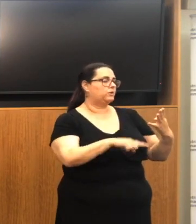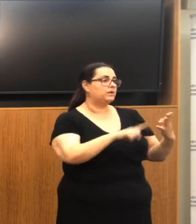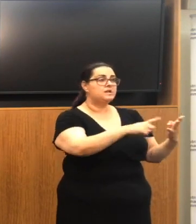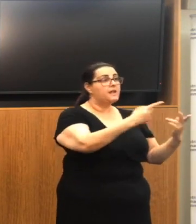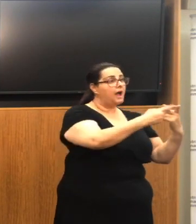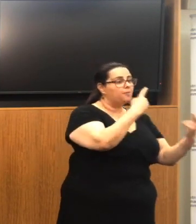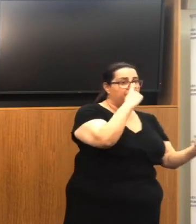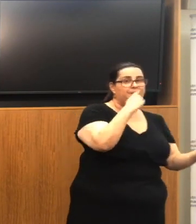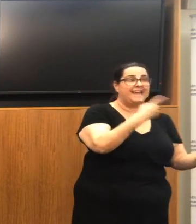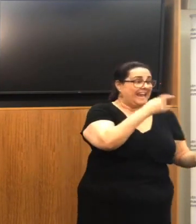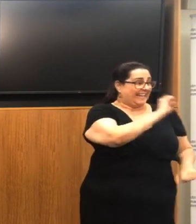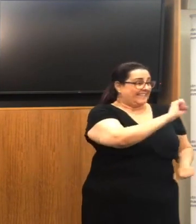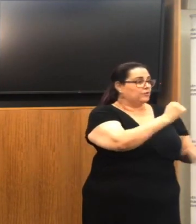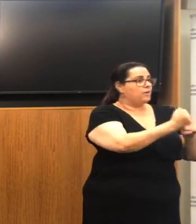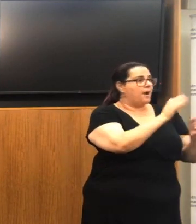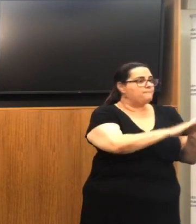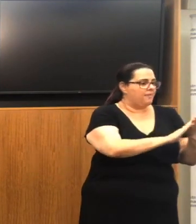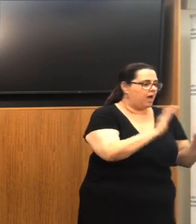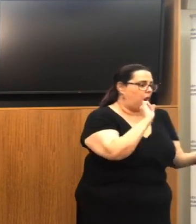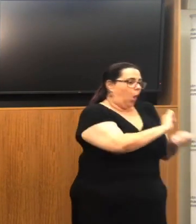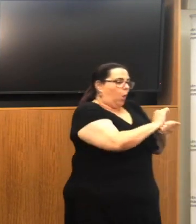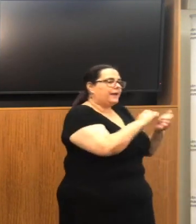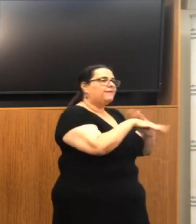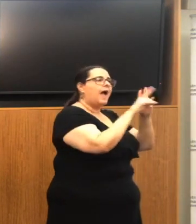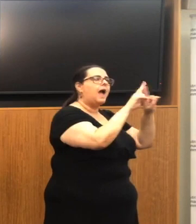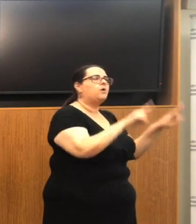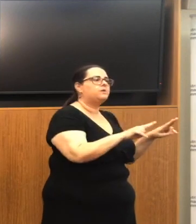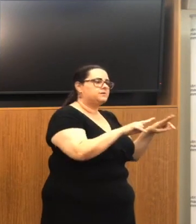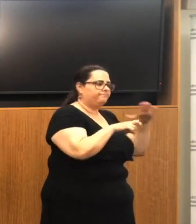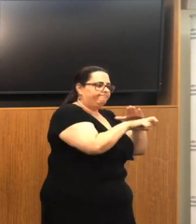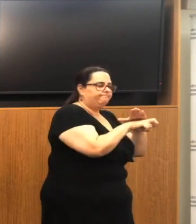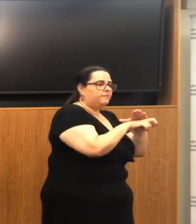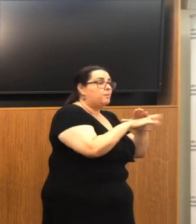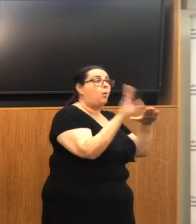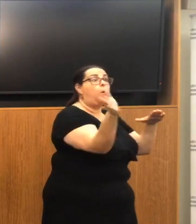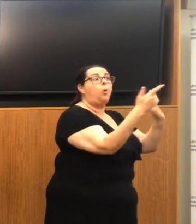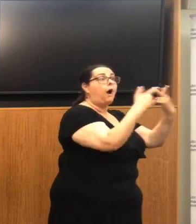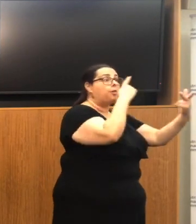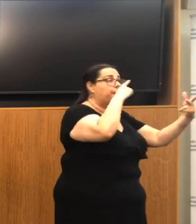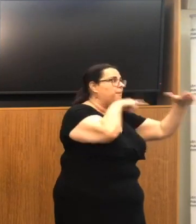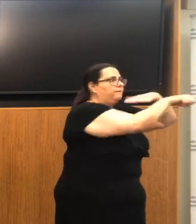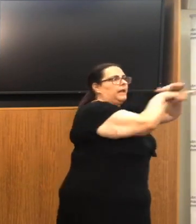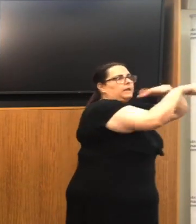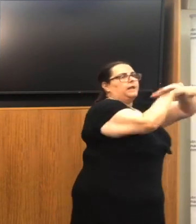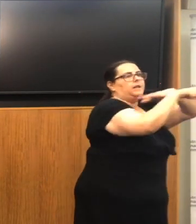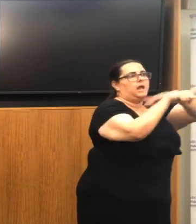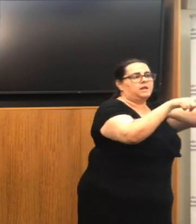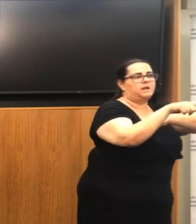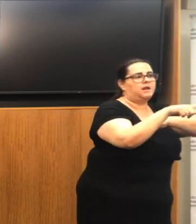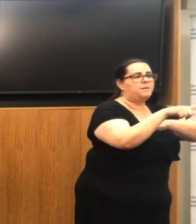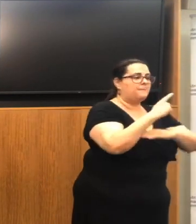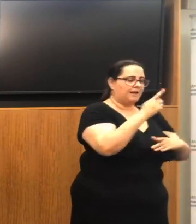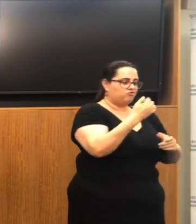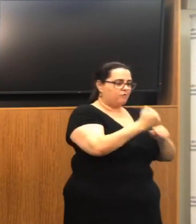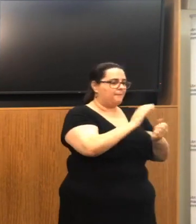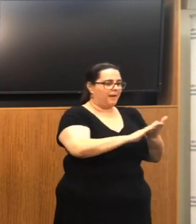his grandmothers locked him in the house. Everyone fled initially, but because he wasn't able